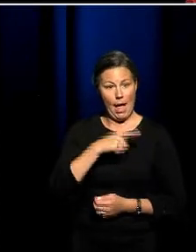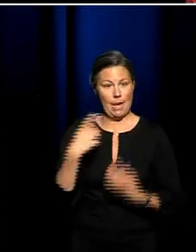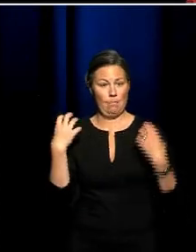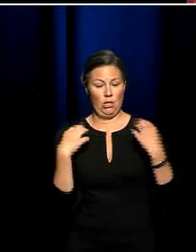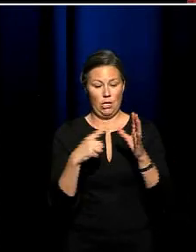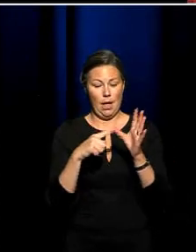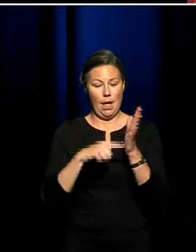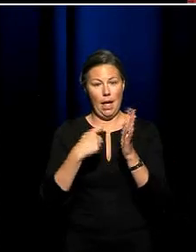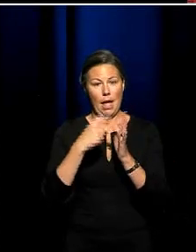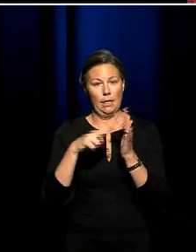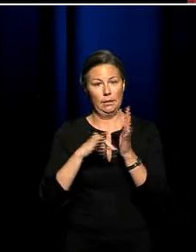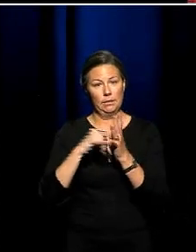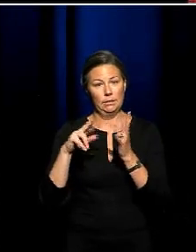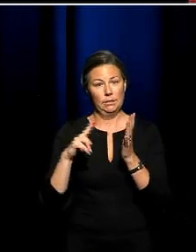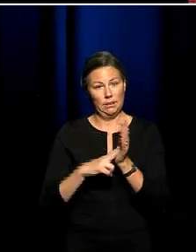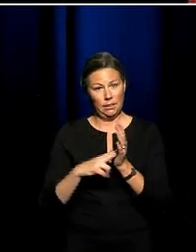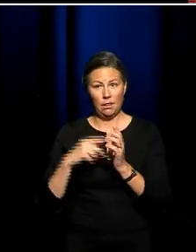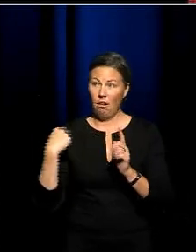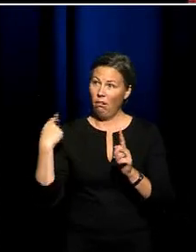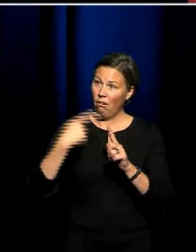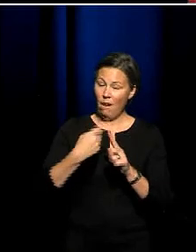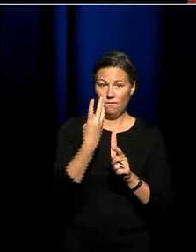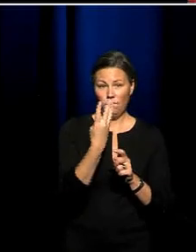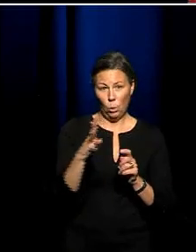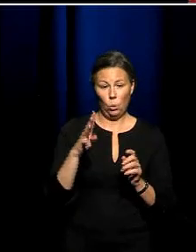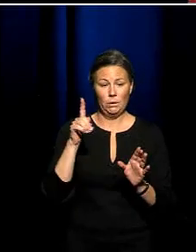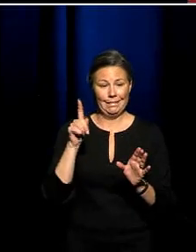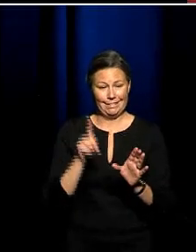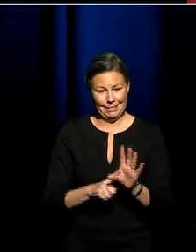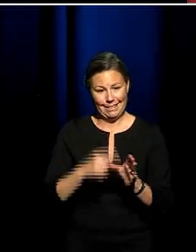years of service as judicial officers. I know that is hard to believe because of